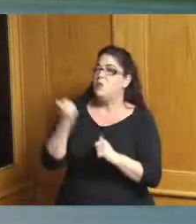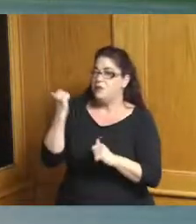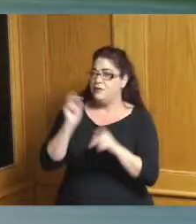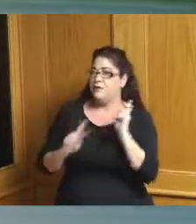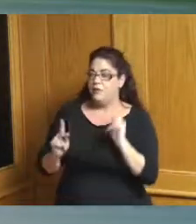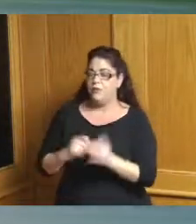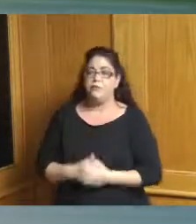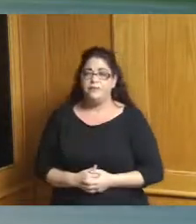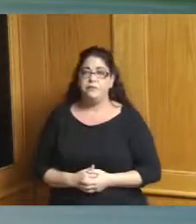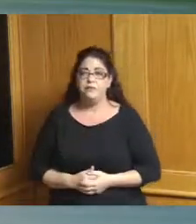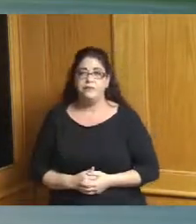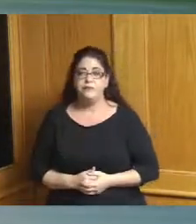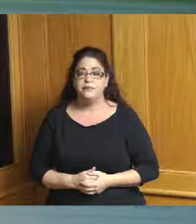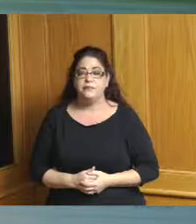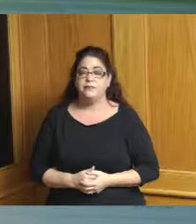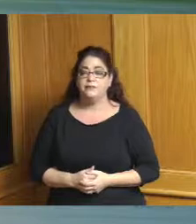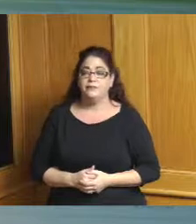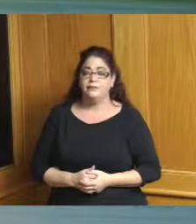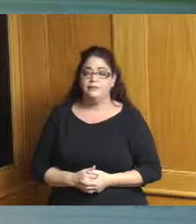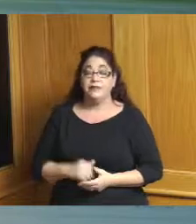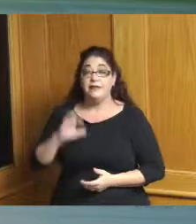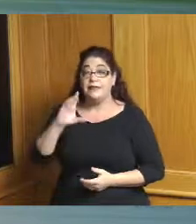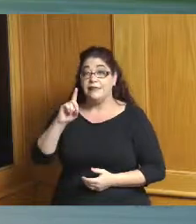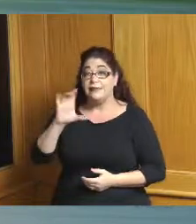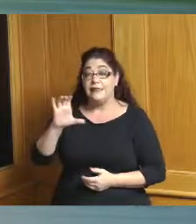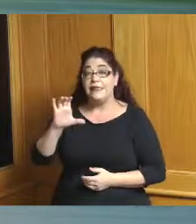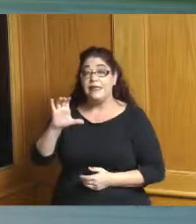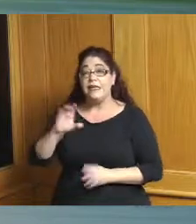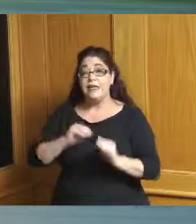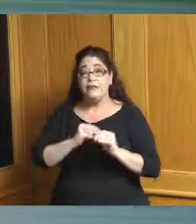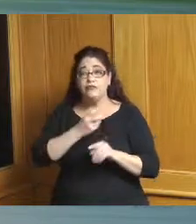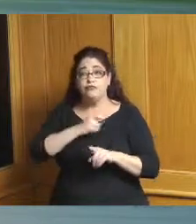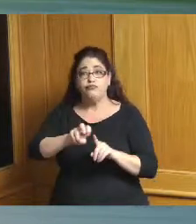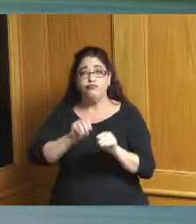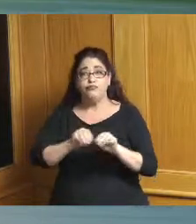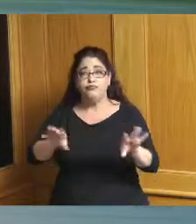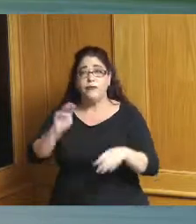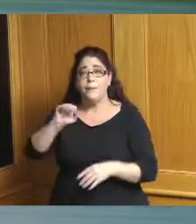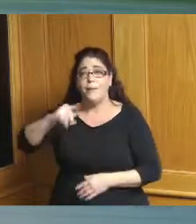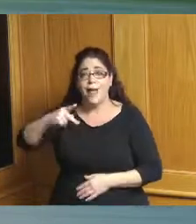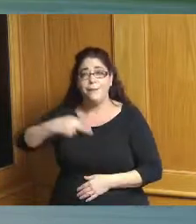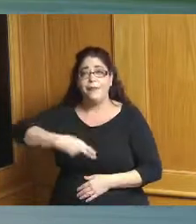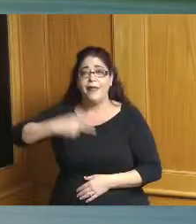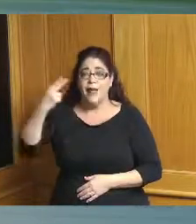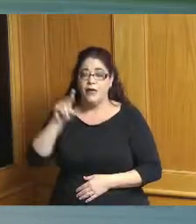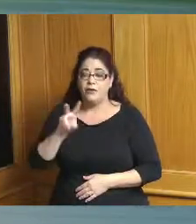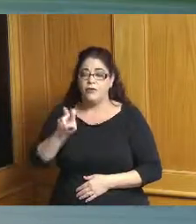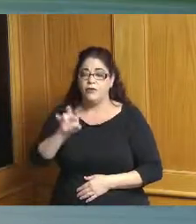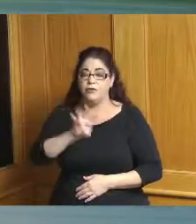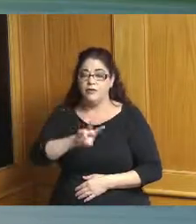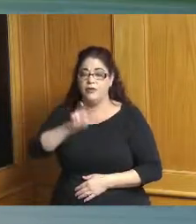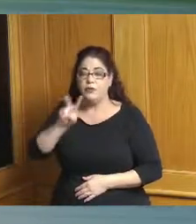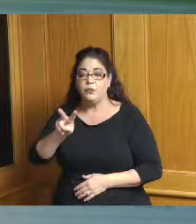and when you look at the CDC transmission map today we are at 272 cases per 100,000